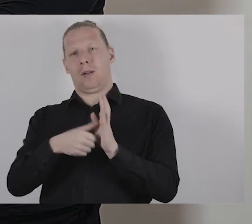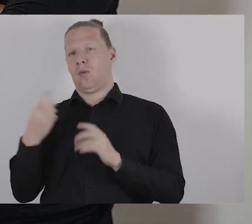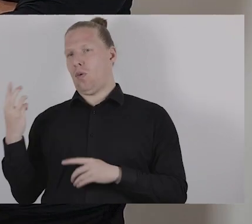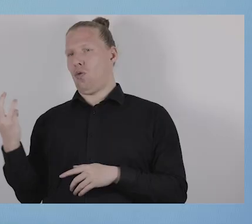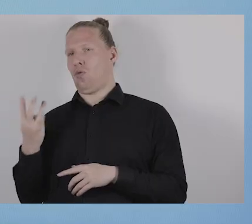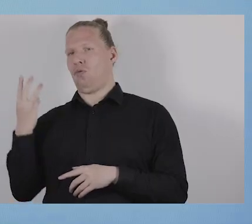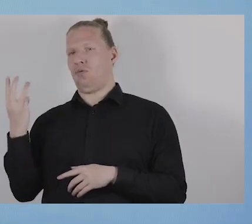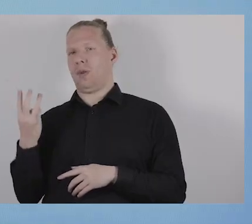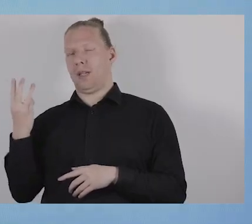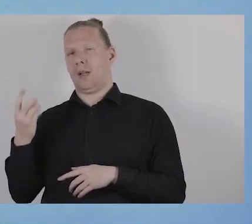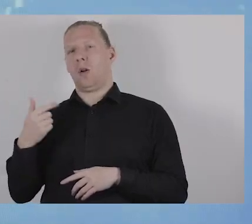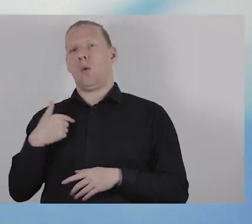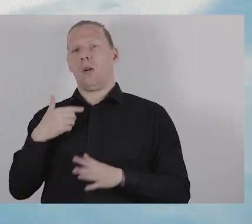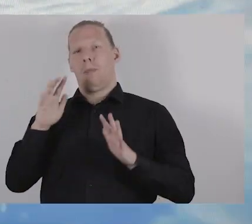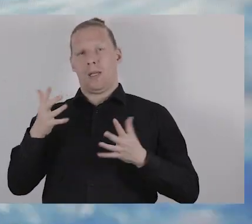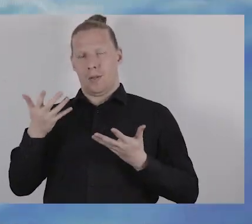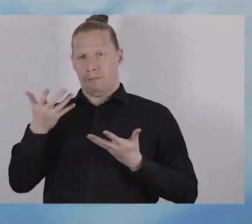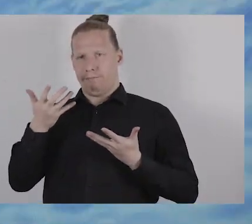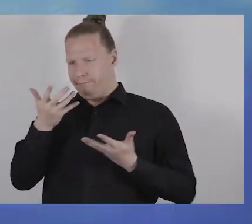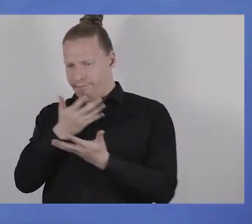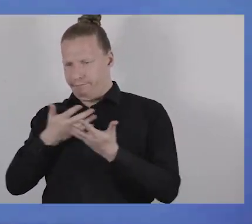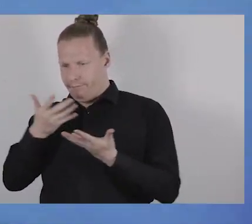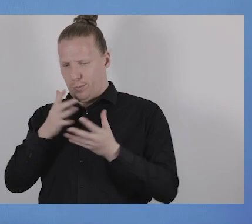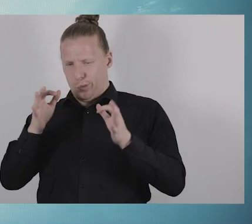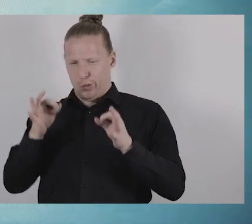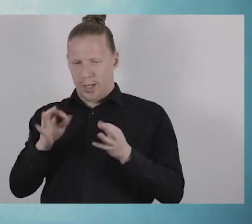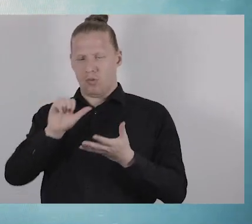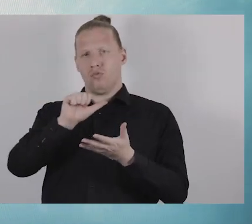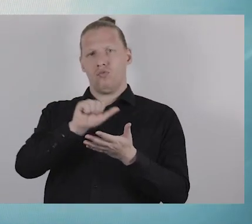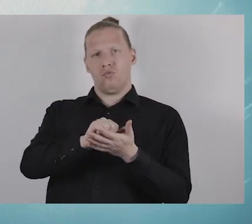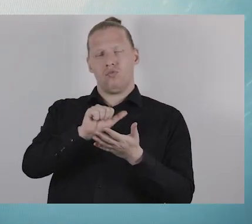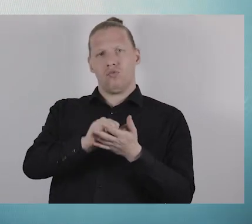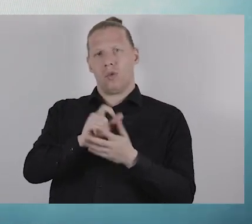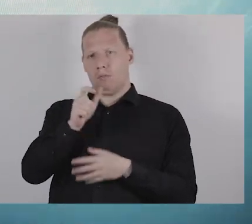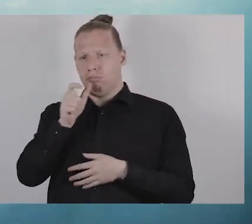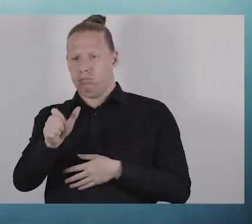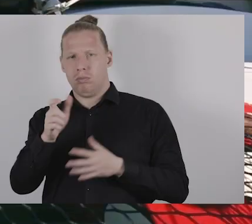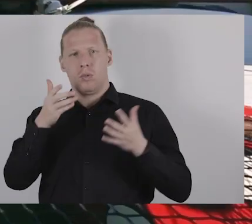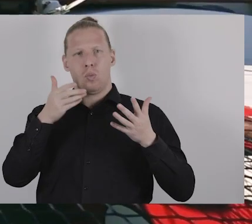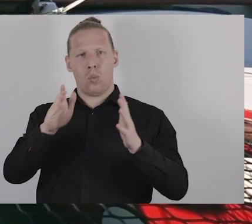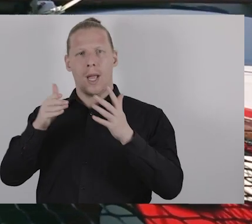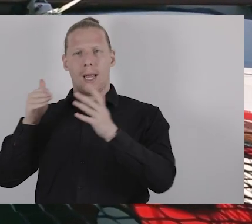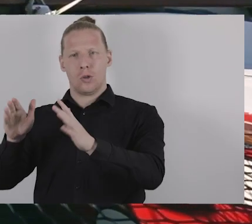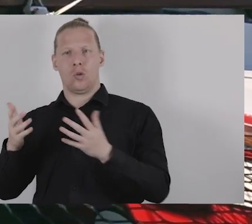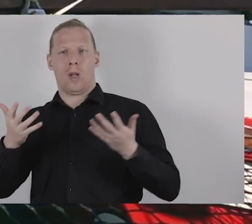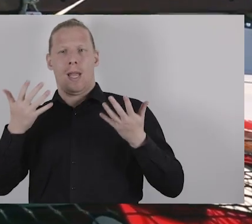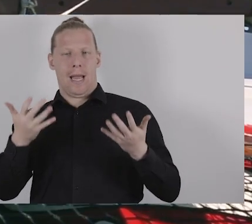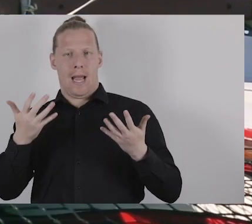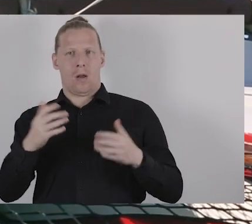to determine what it is we want to share, the correct things to say, the good things.